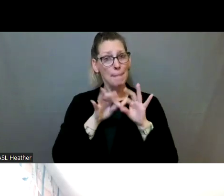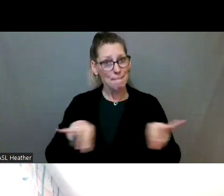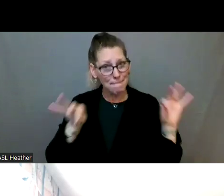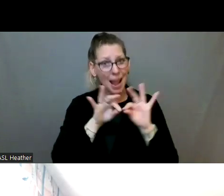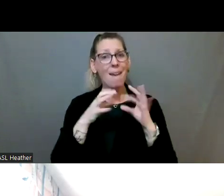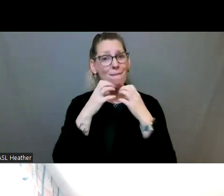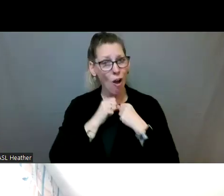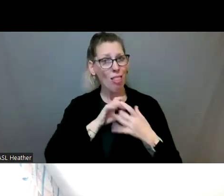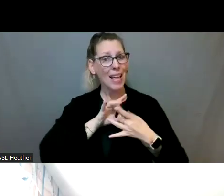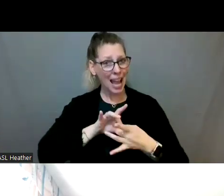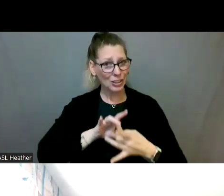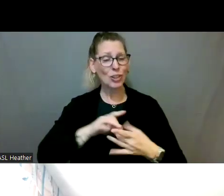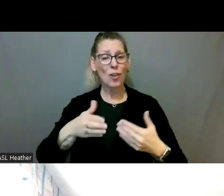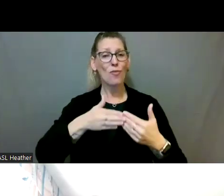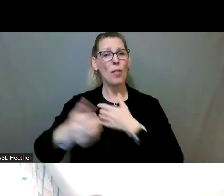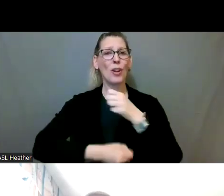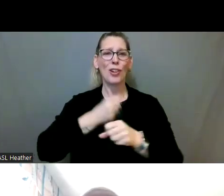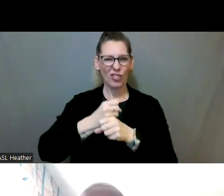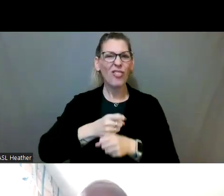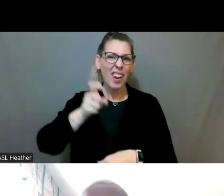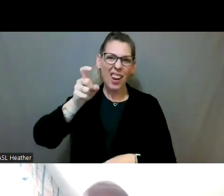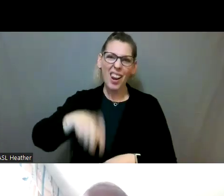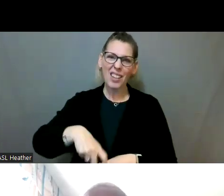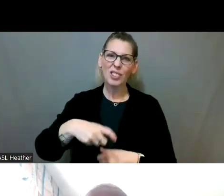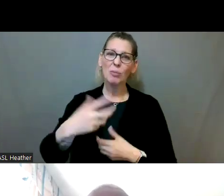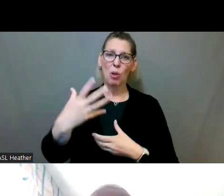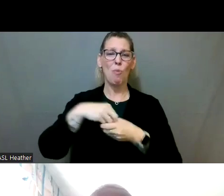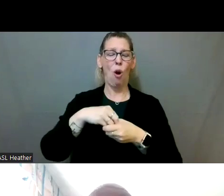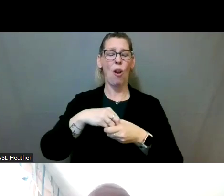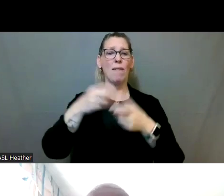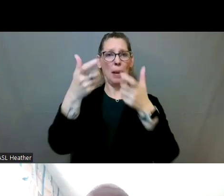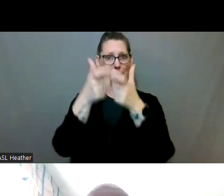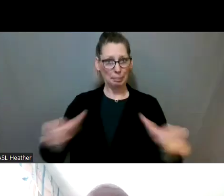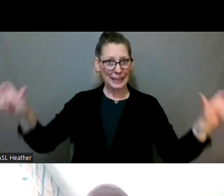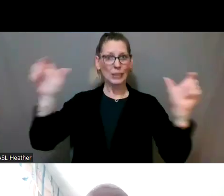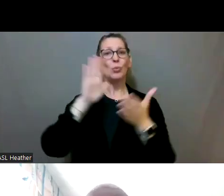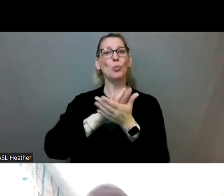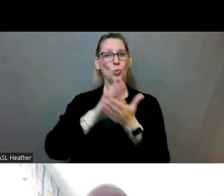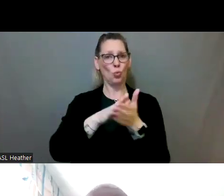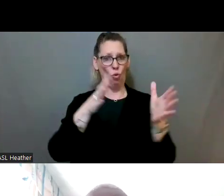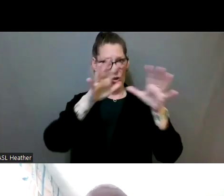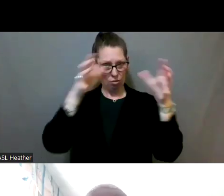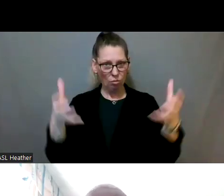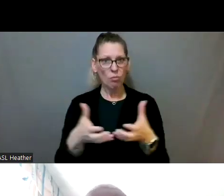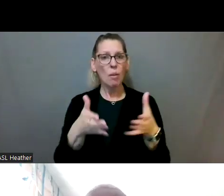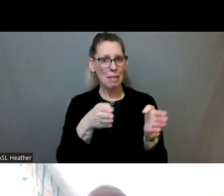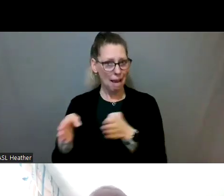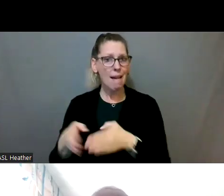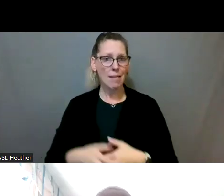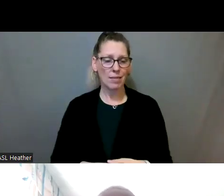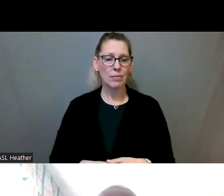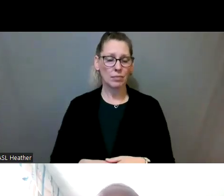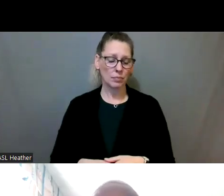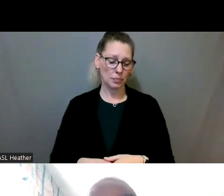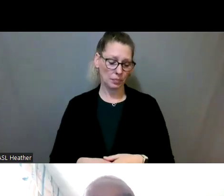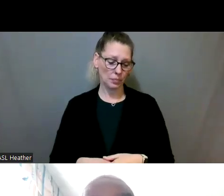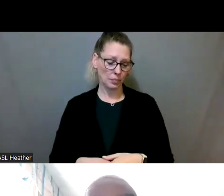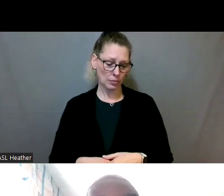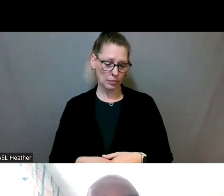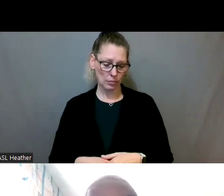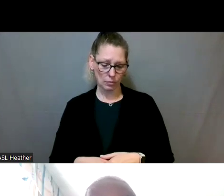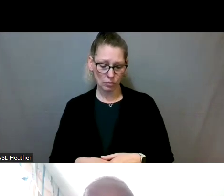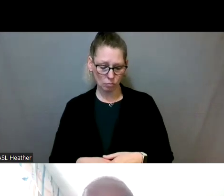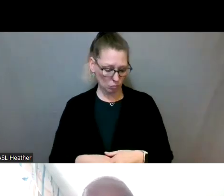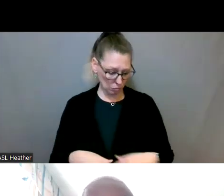year, it has to be a part of a larger school plan, so here are four grounding